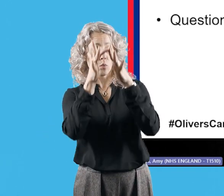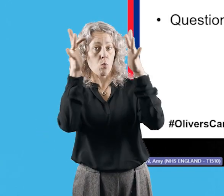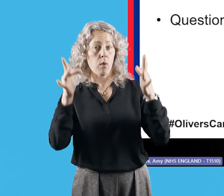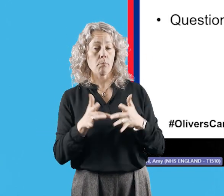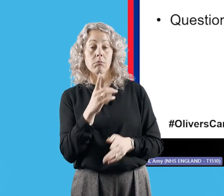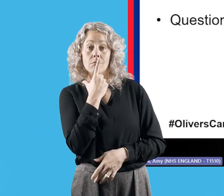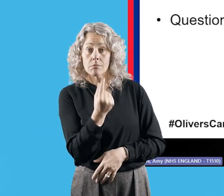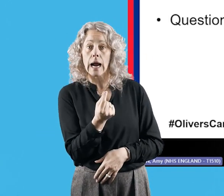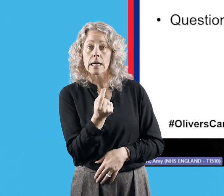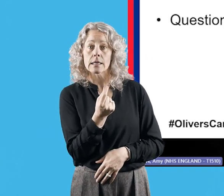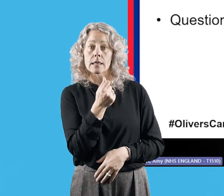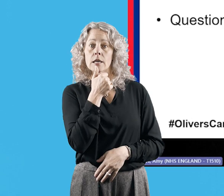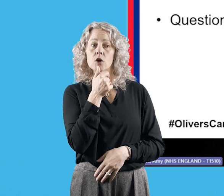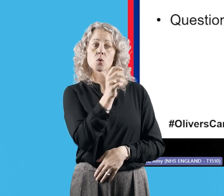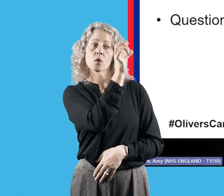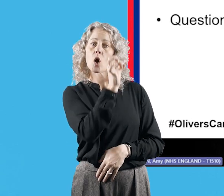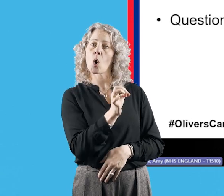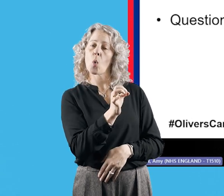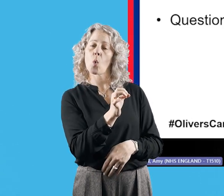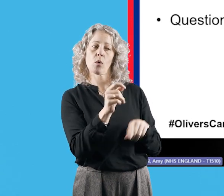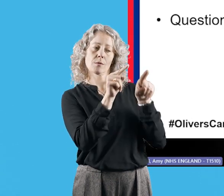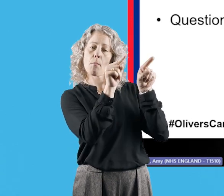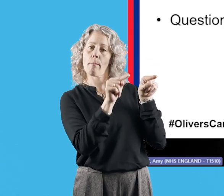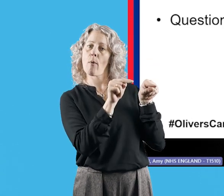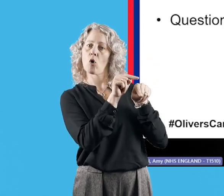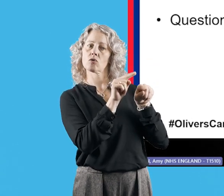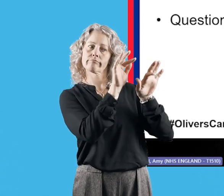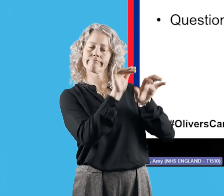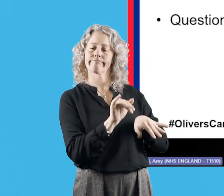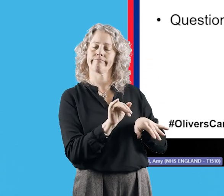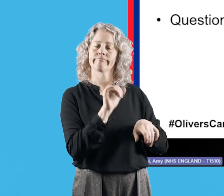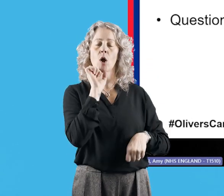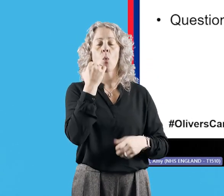the webinar, you can do so using the question function and we aim